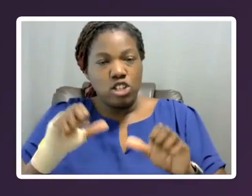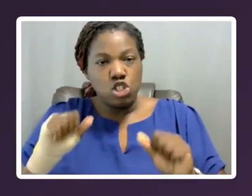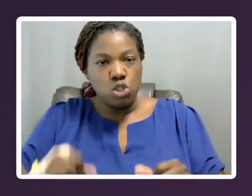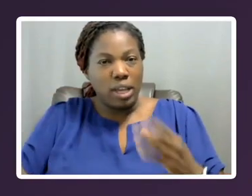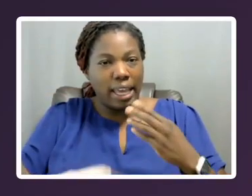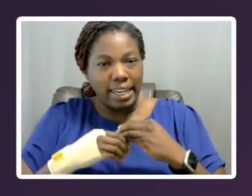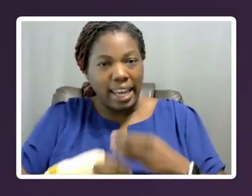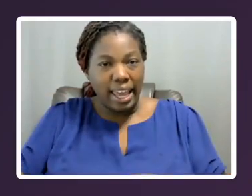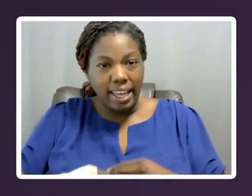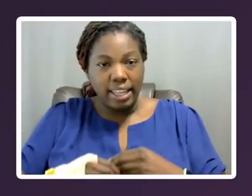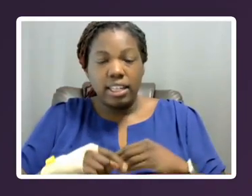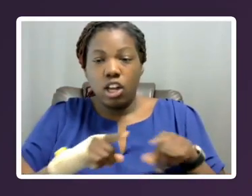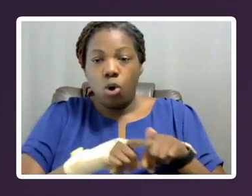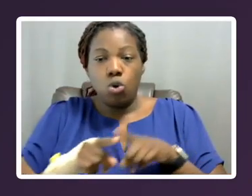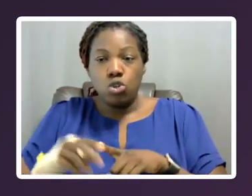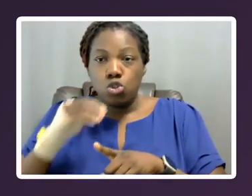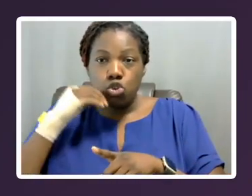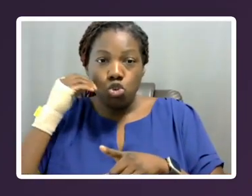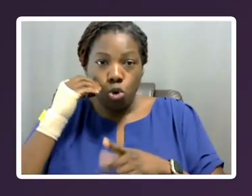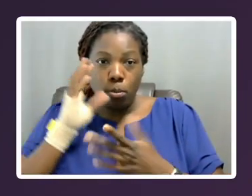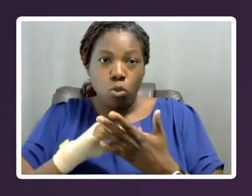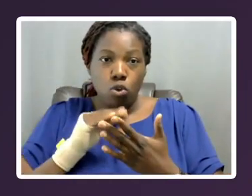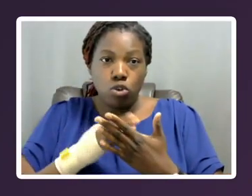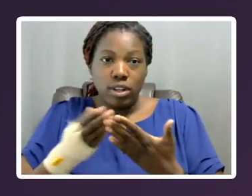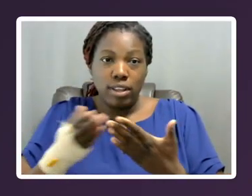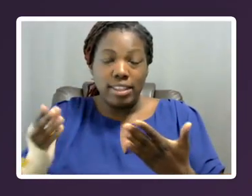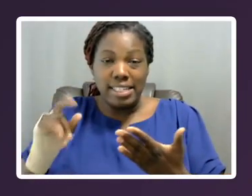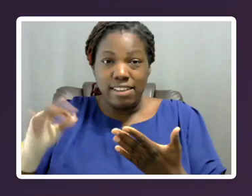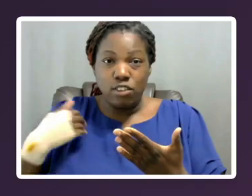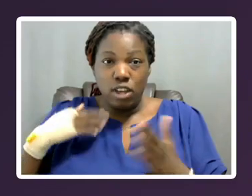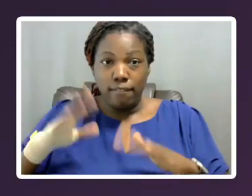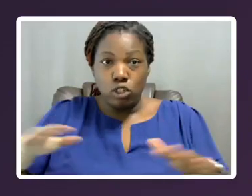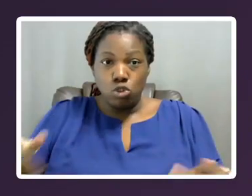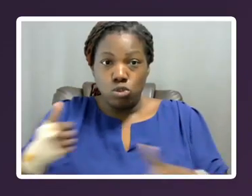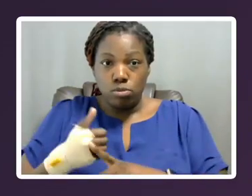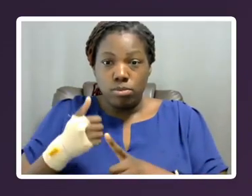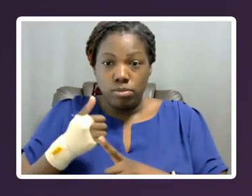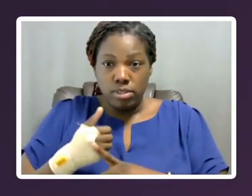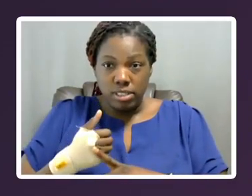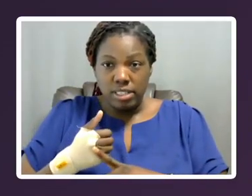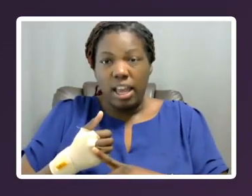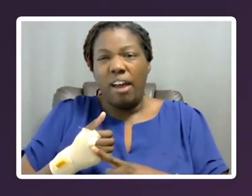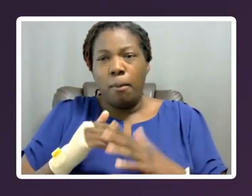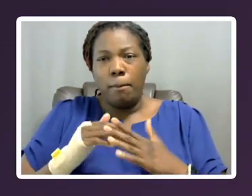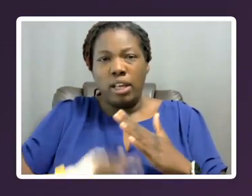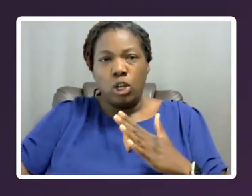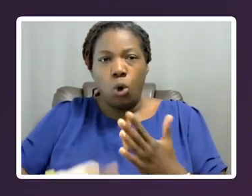at-home learning activities if you have kids that are under school age. So I encourage you to check